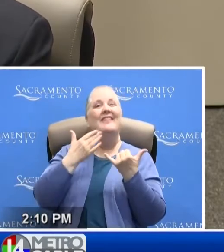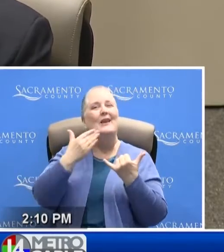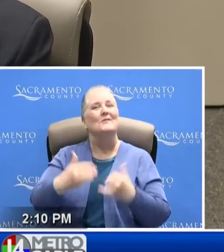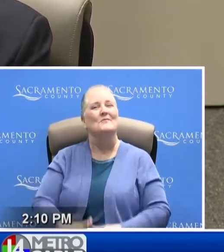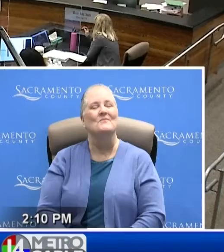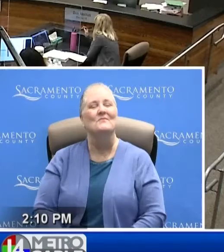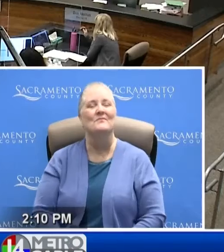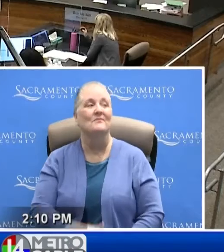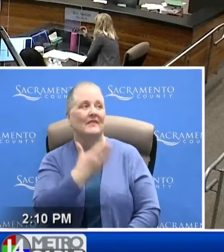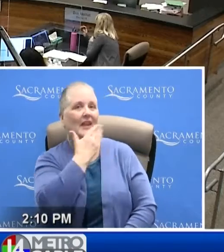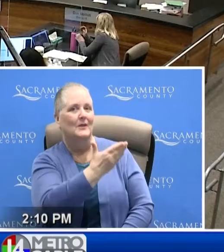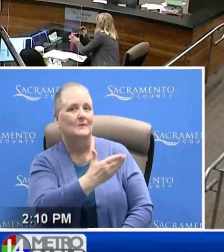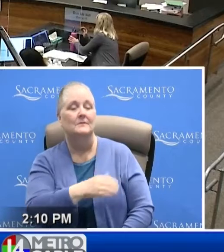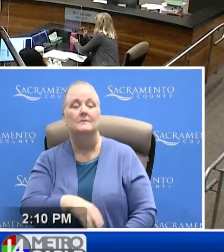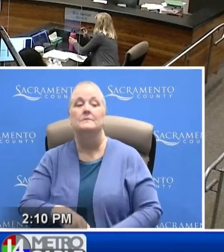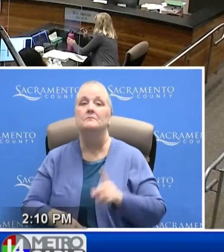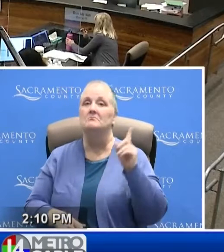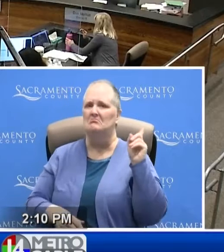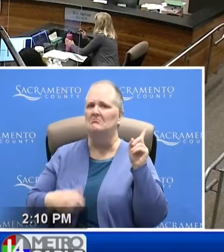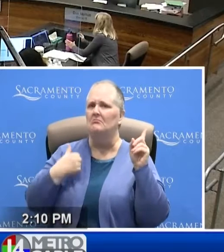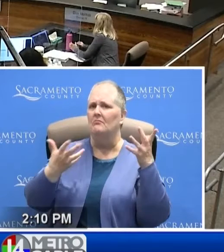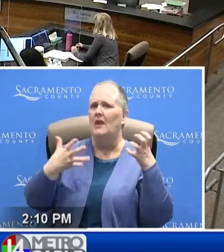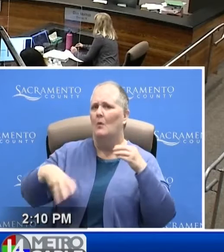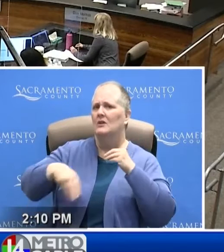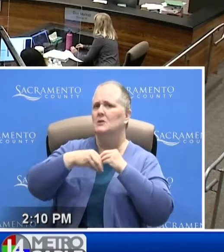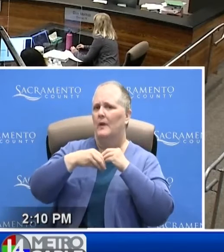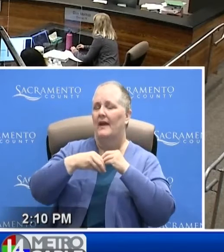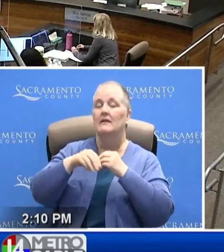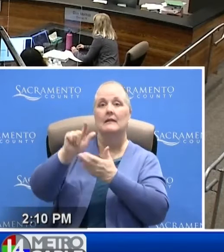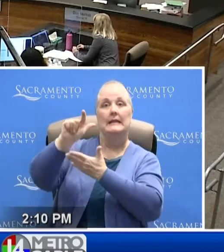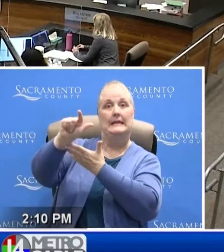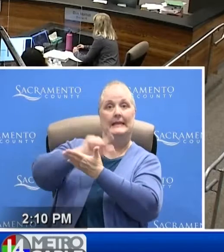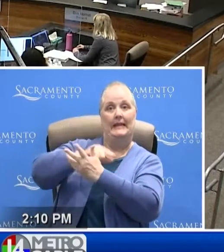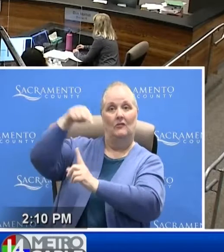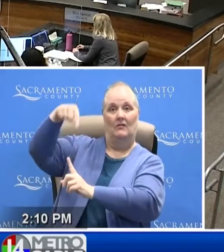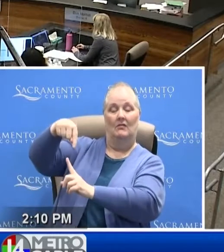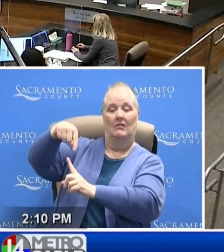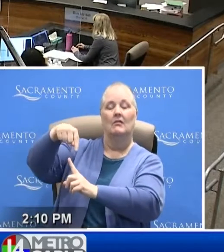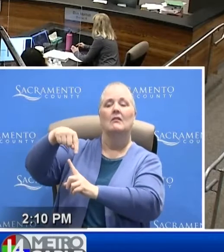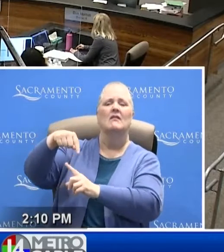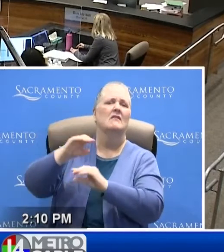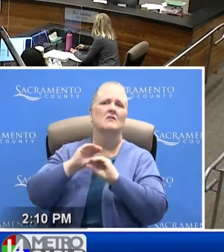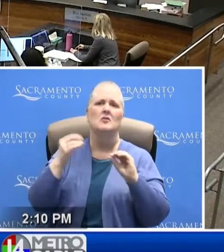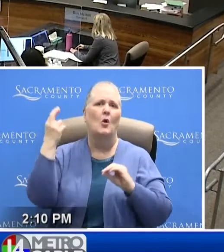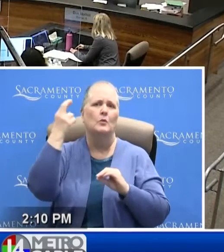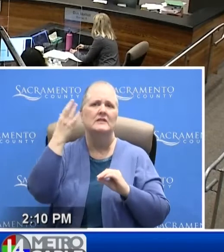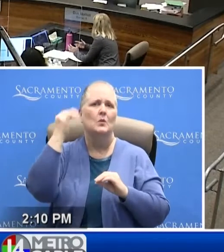Thank you. And if I could just add briefly legally, there's obviously no reason that the current supervisor